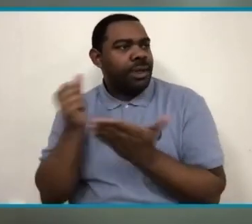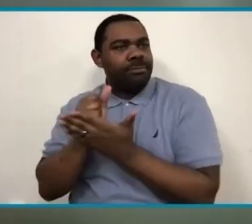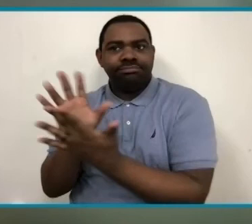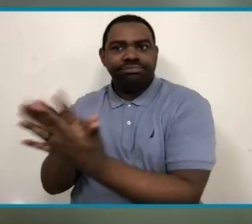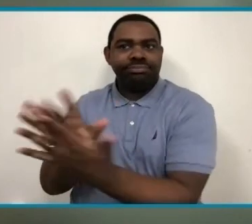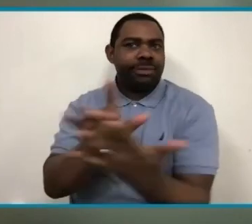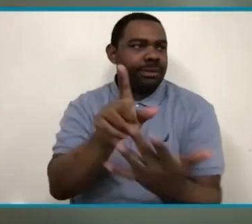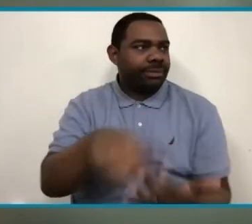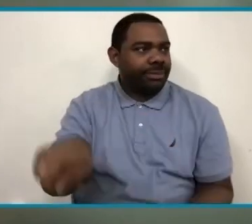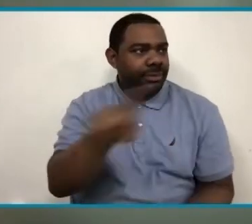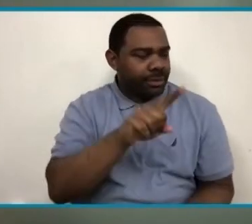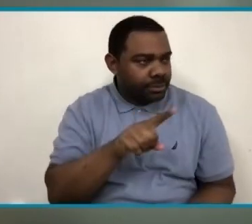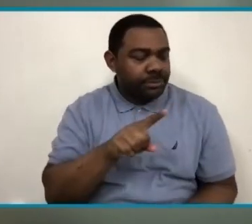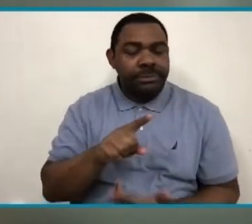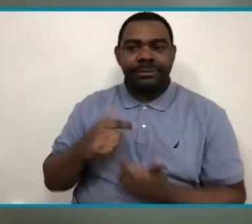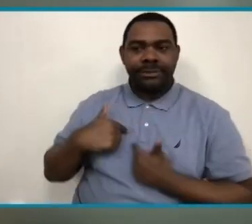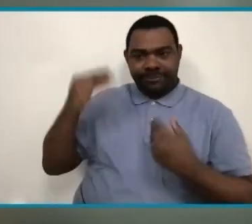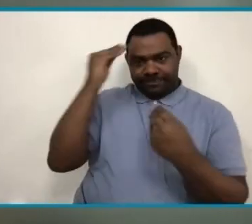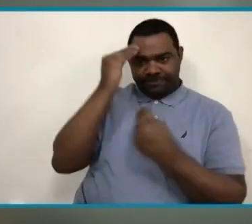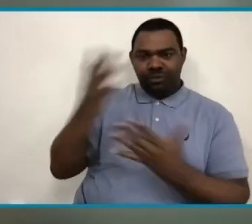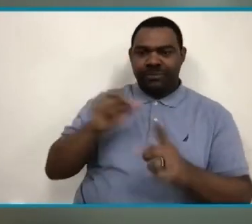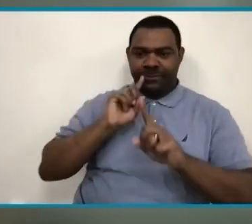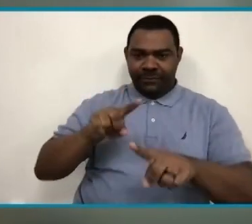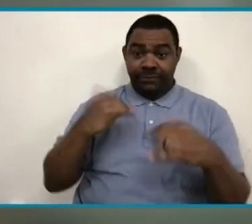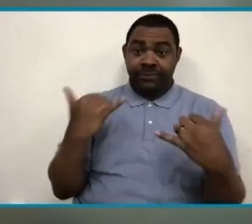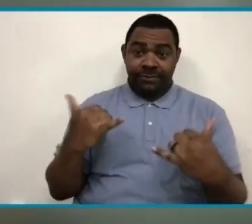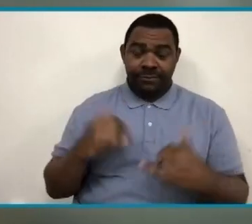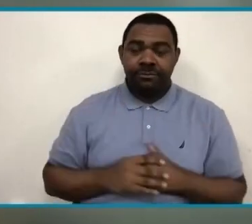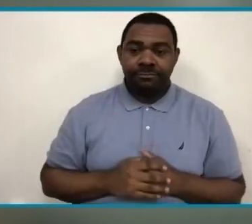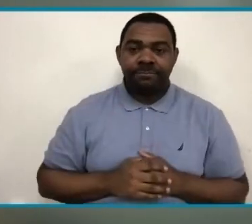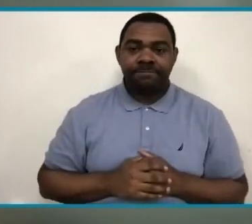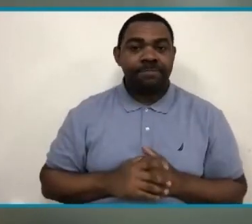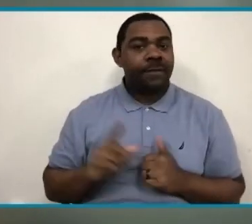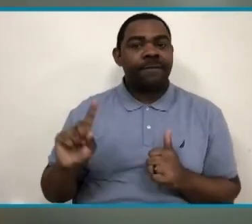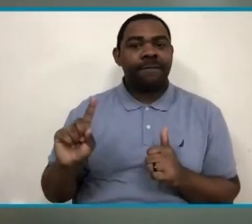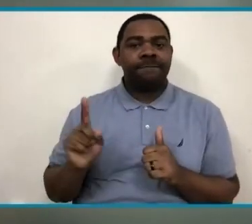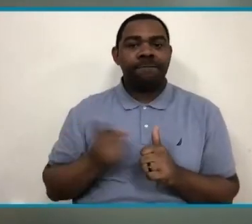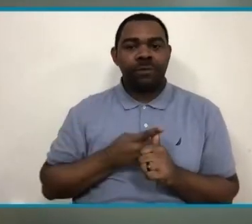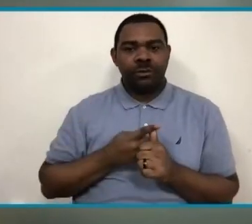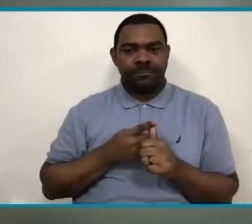I will say that first of all, that's a really good point.